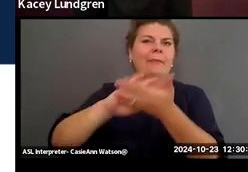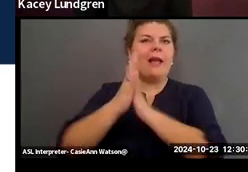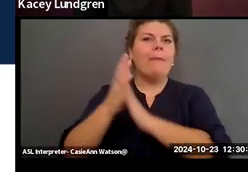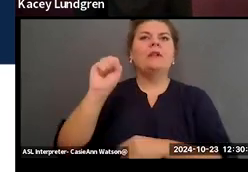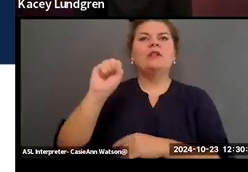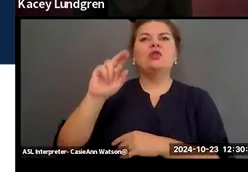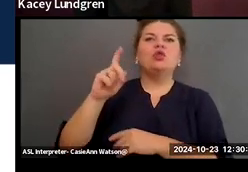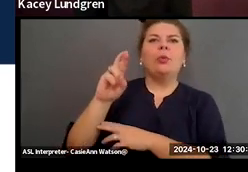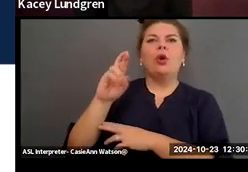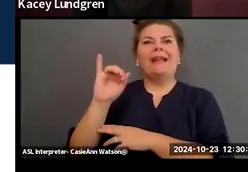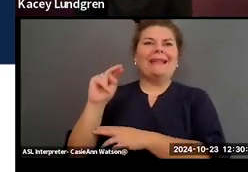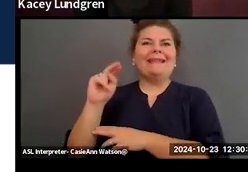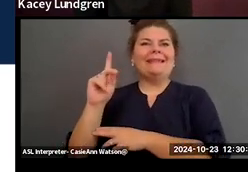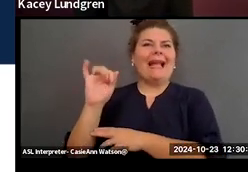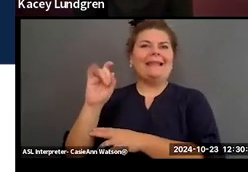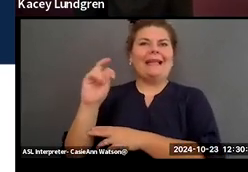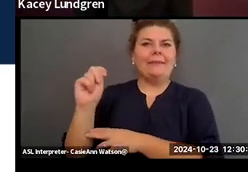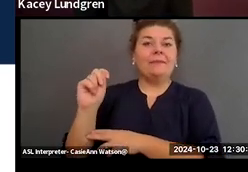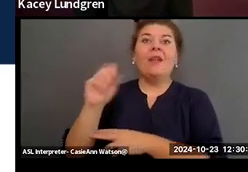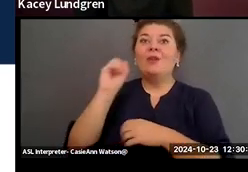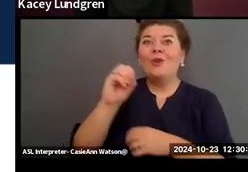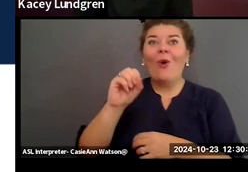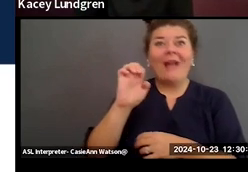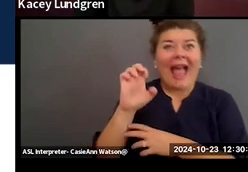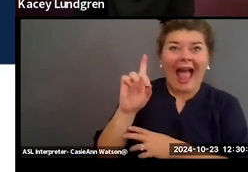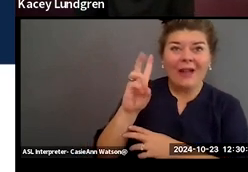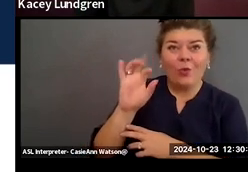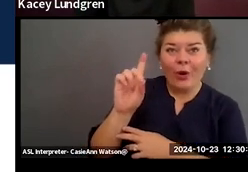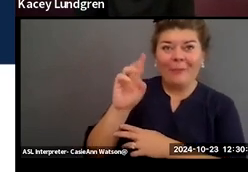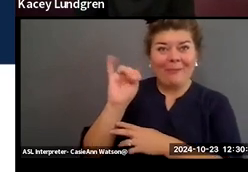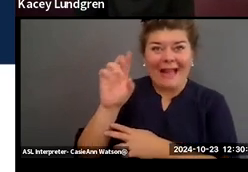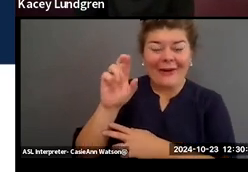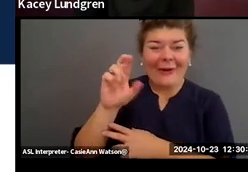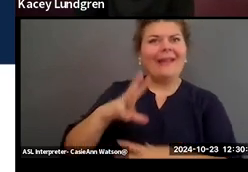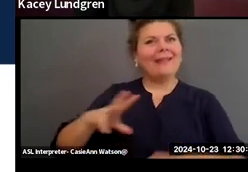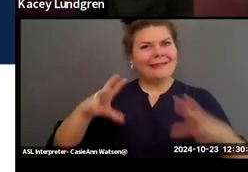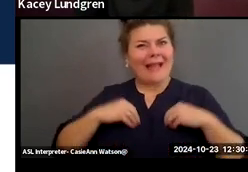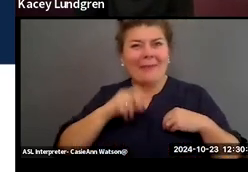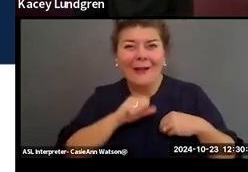Edward Minor, at 20 years old, accepted and moved to Washington DC.